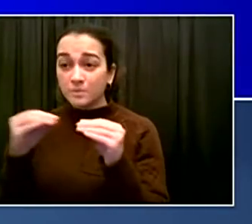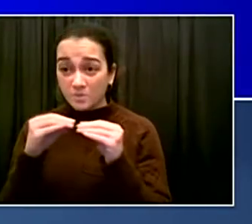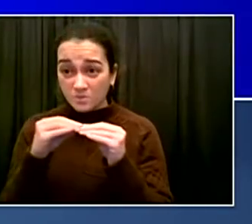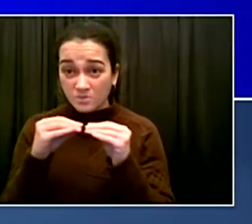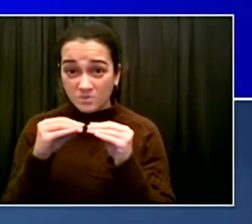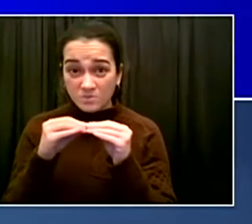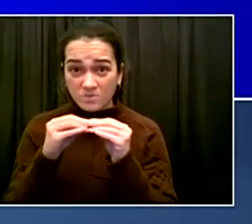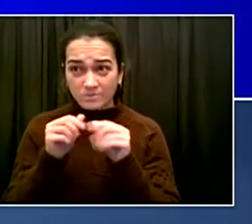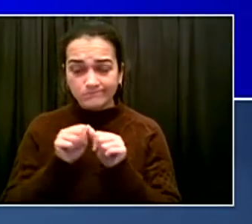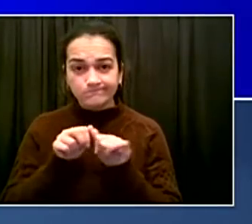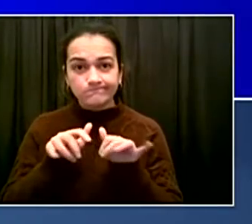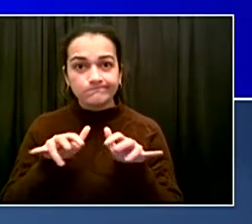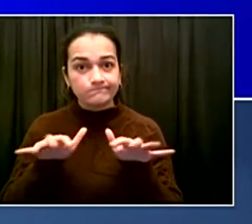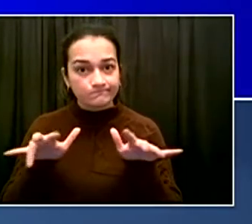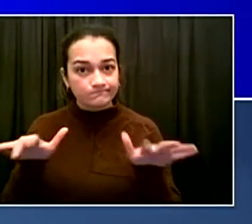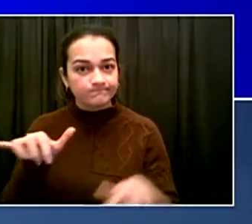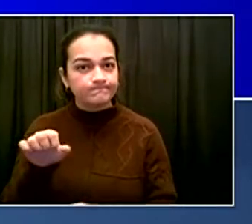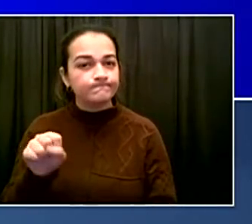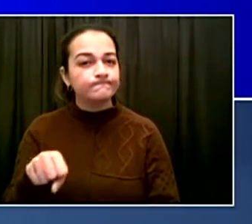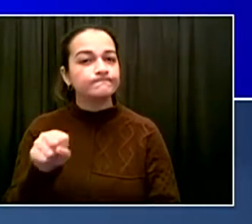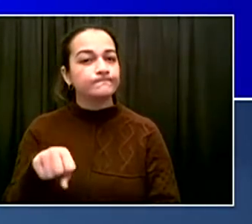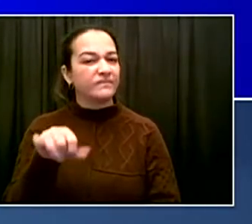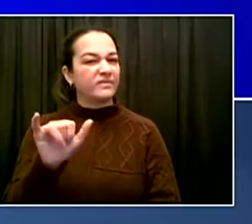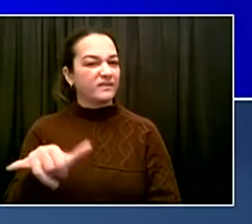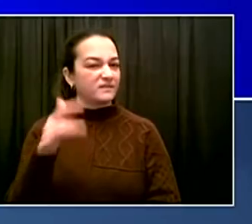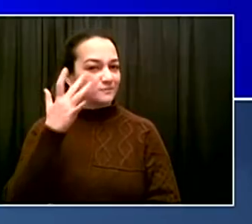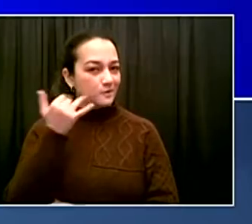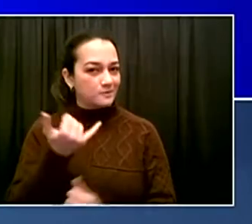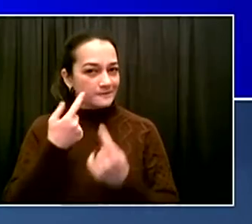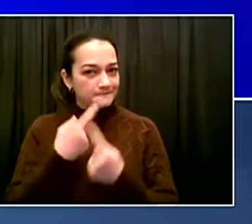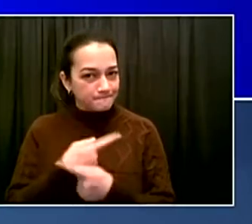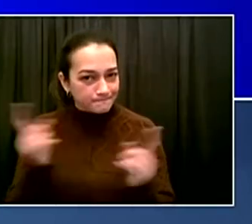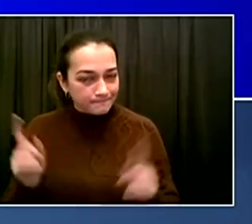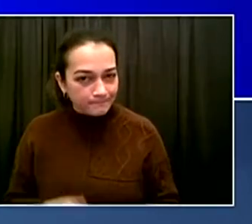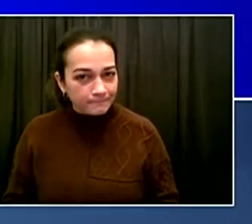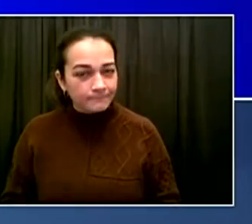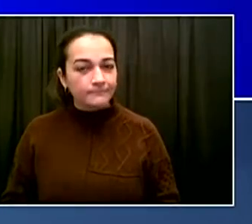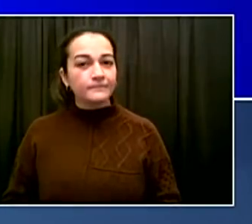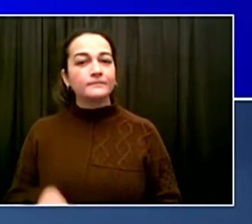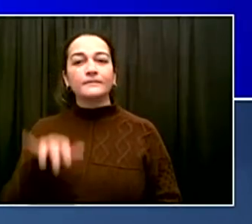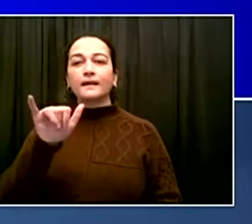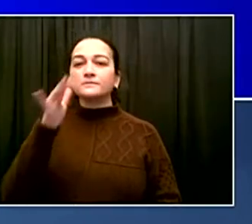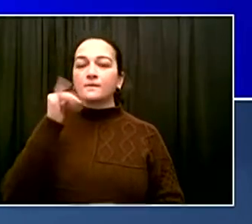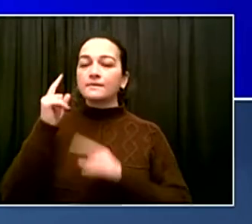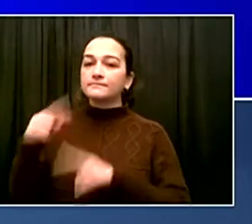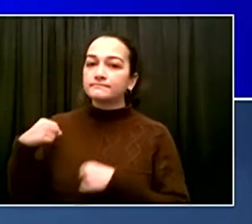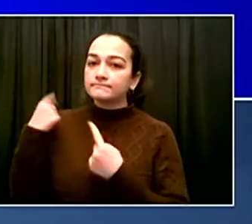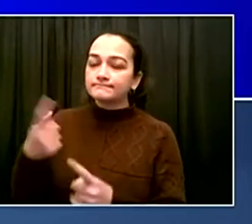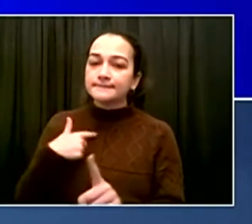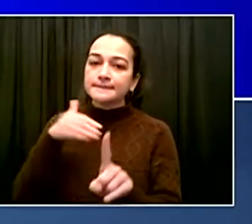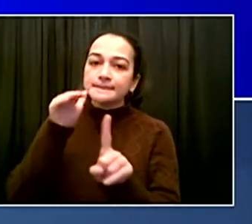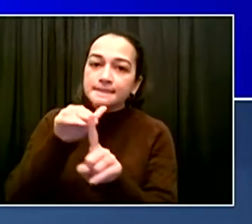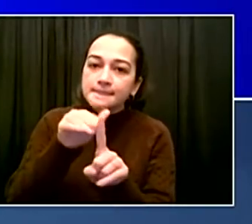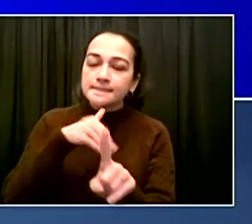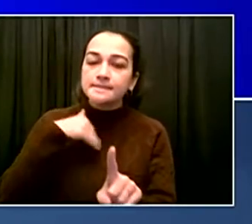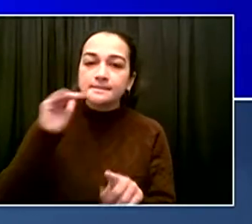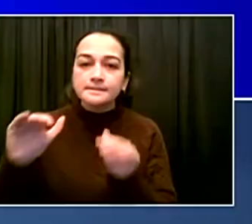WE ARE SEEING A SUBSTANTIAL RISE IN THE NUMBER OF CASES IN A WAY WE HAVEN'T SEEN PREVIOUSLY.